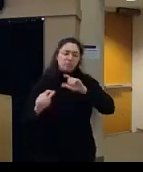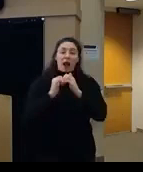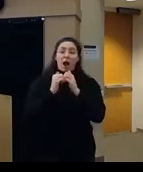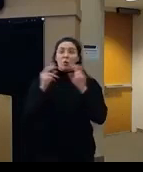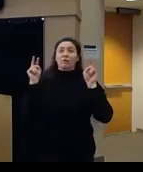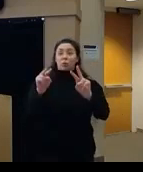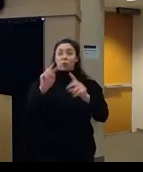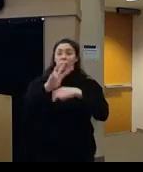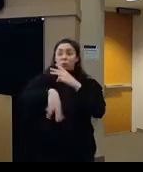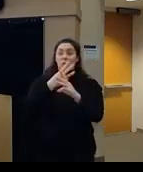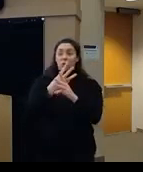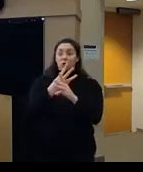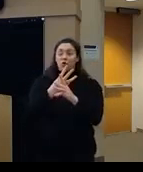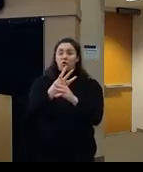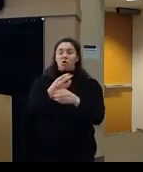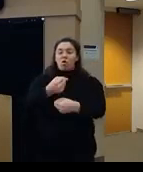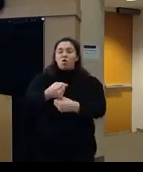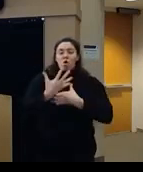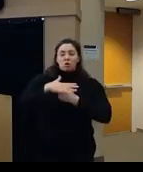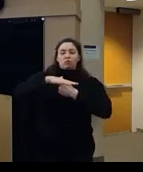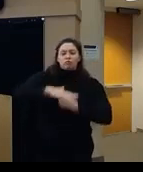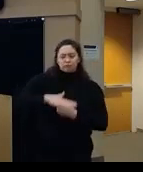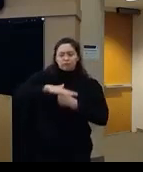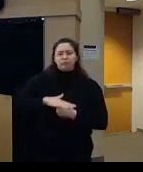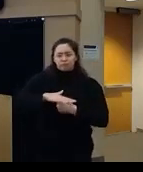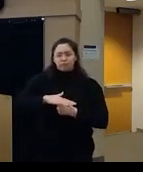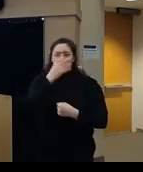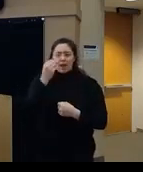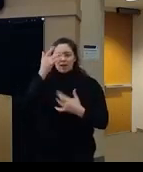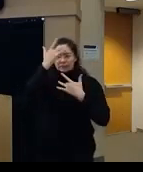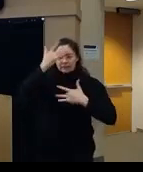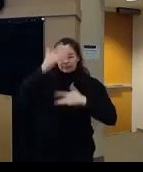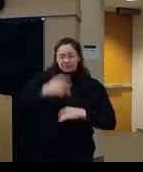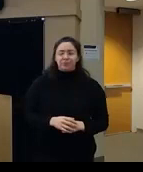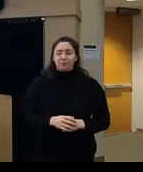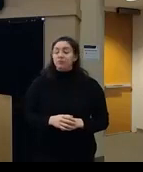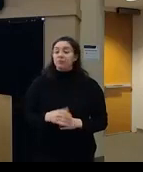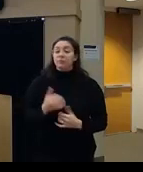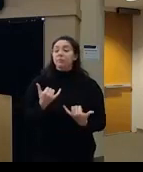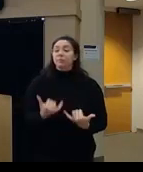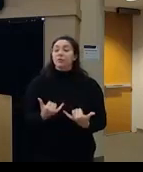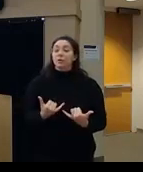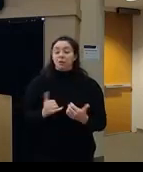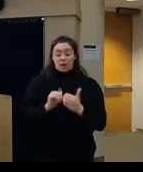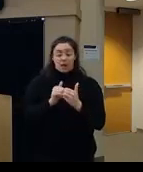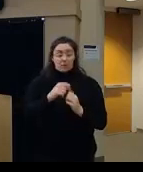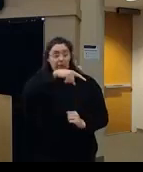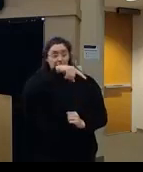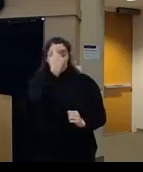upsets us and causes distress and pathology and and it occurs to me that how black people African